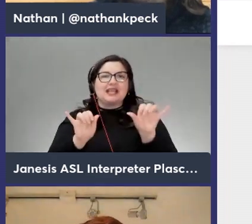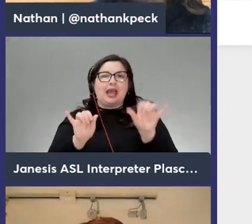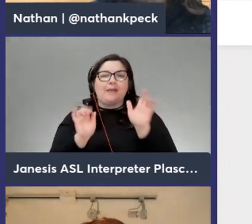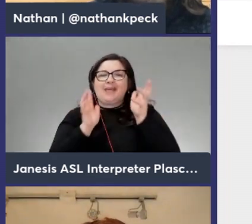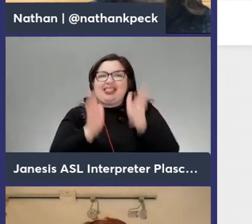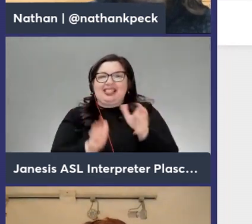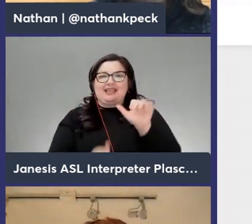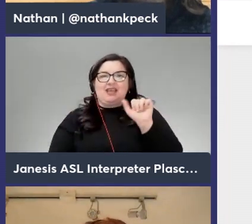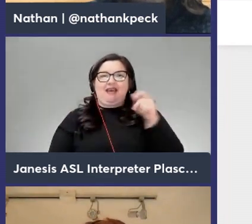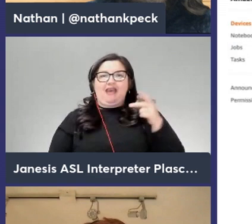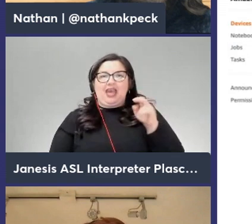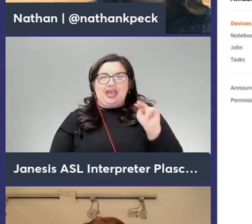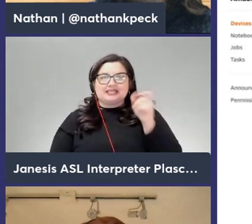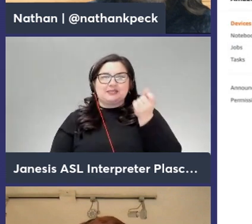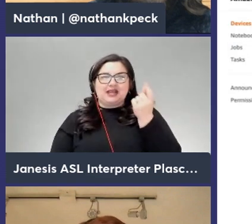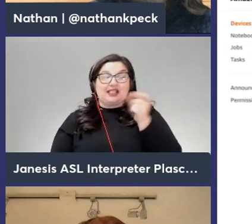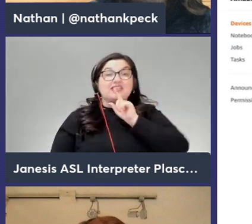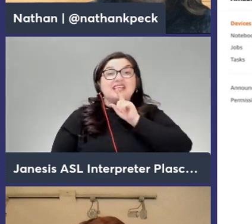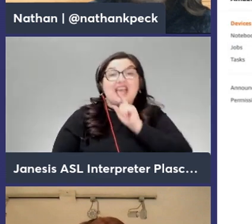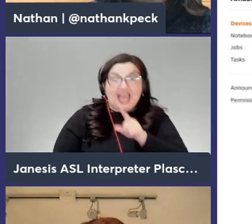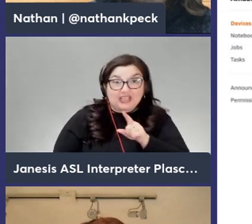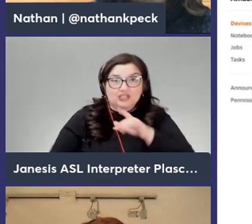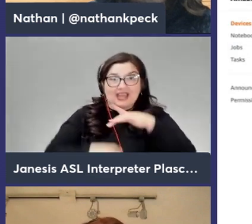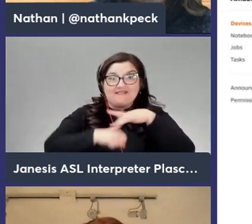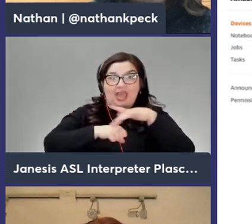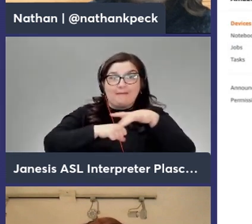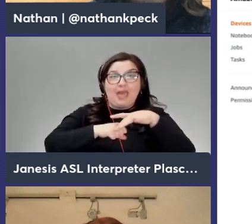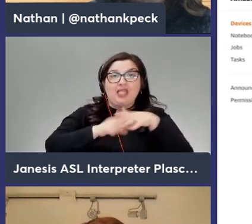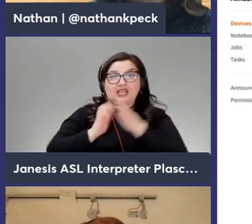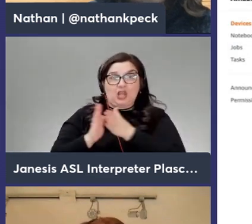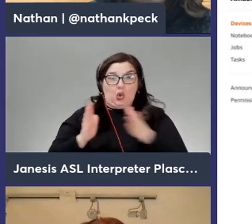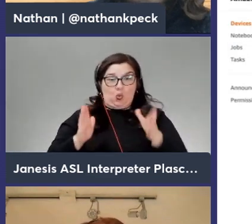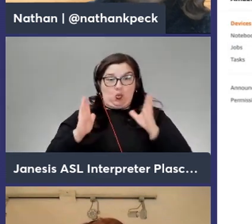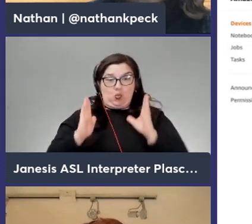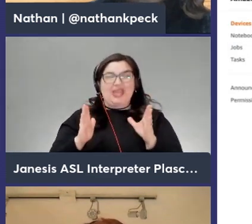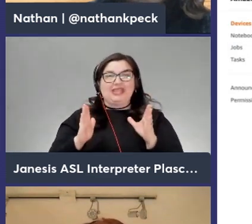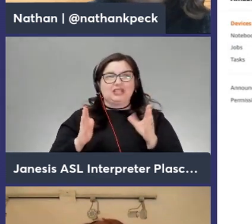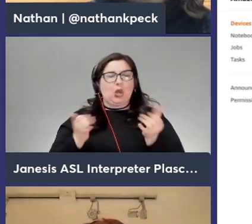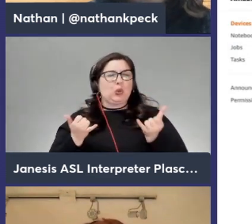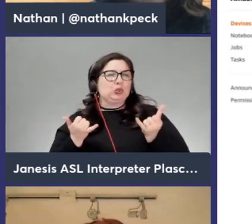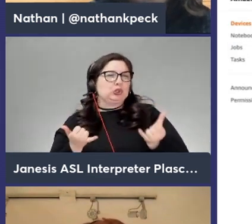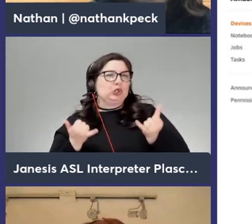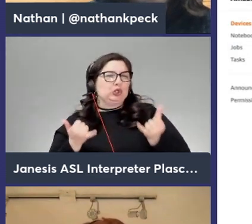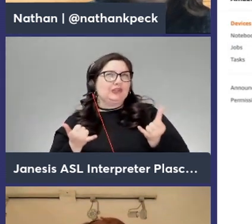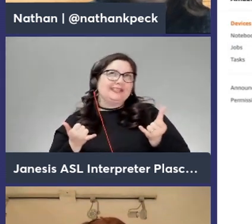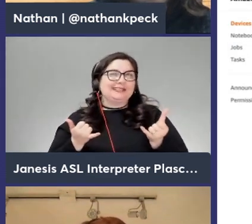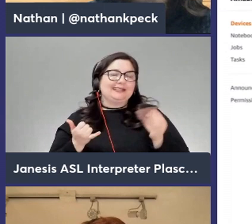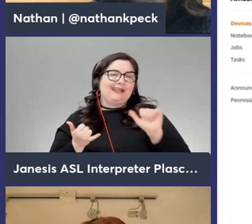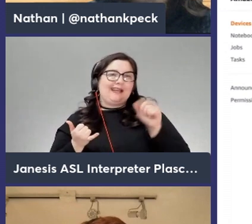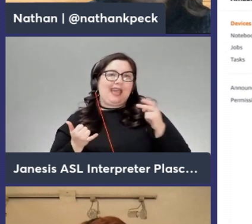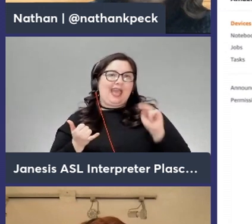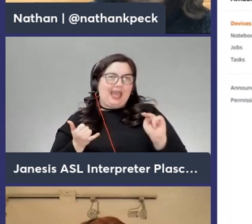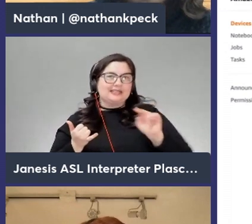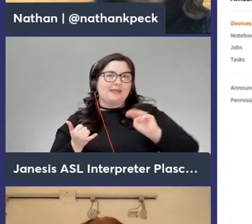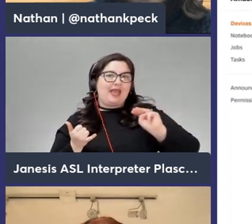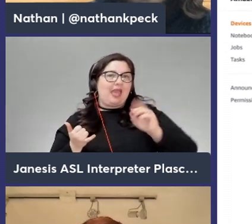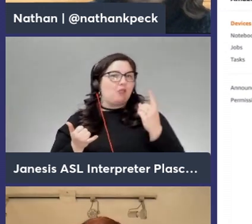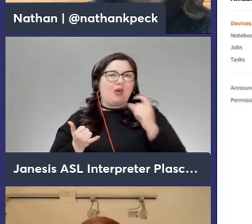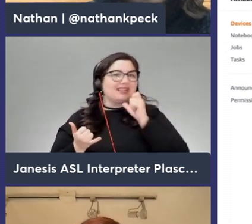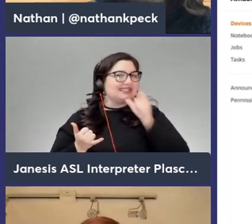because actually, the availability window, currently, Aspen-M-1 is not online. This is when, you can see,